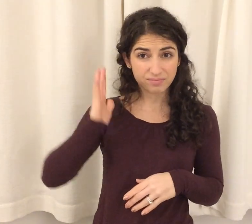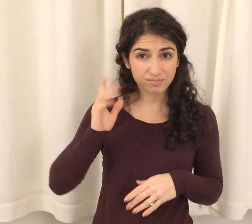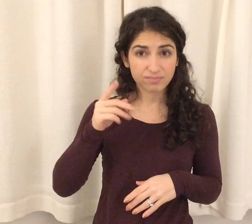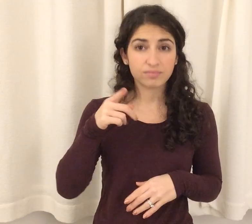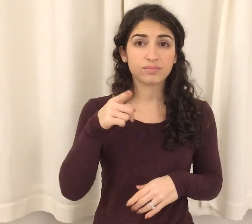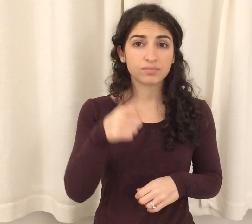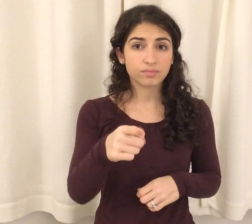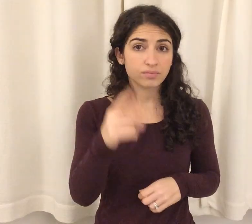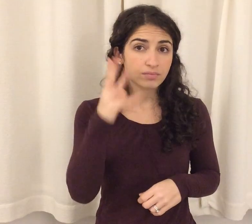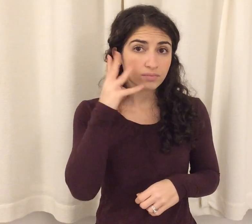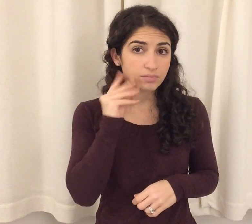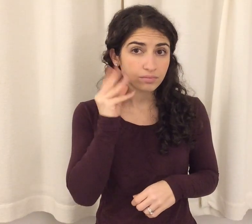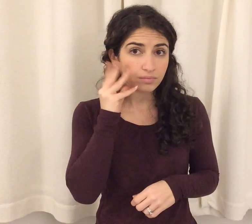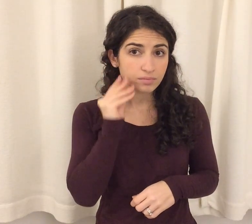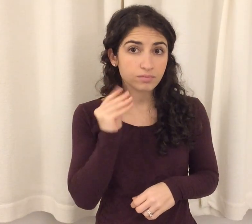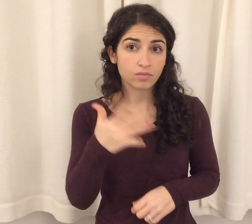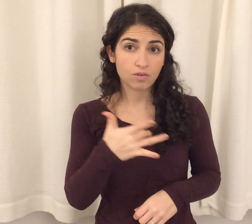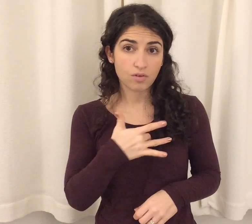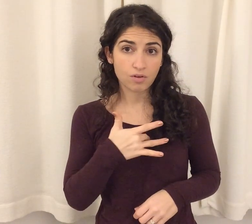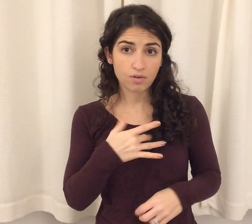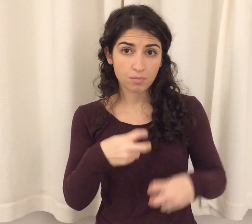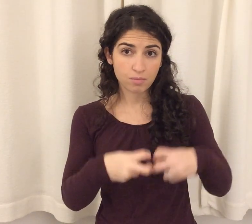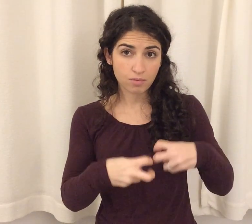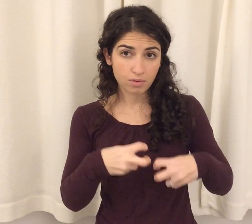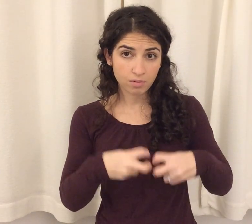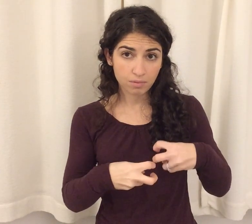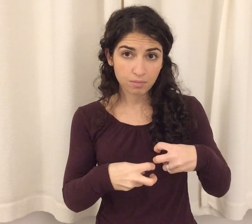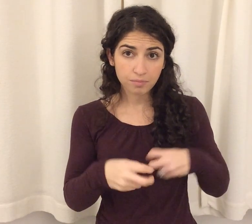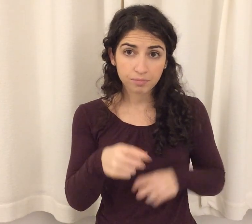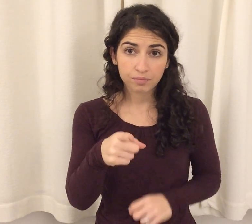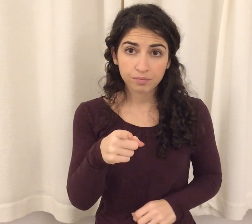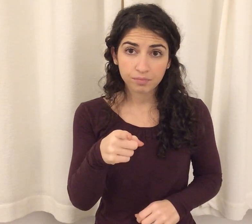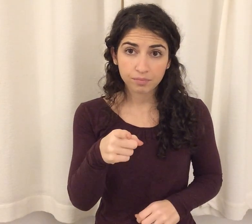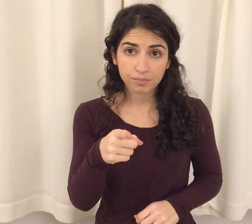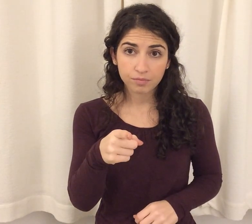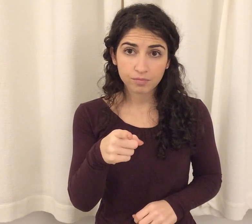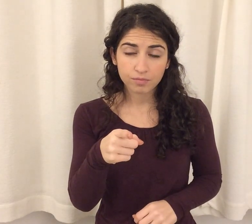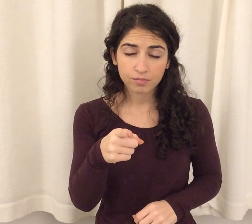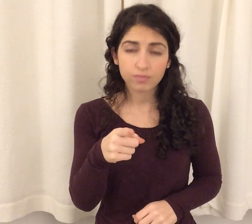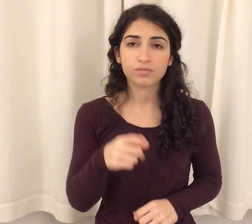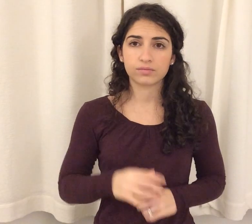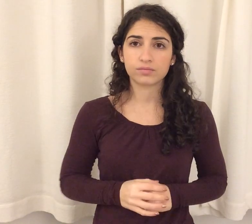maybe: "in the past, have you experienced heart problems?"